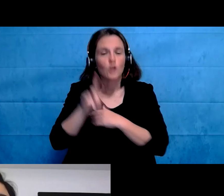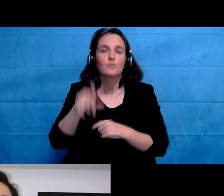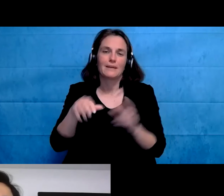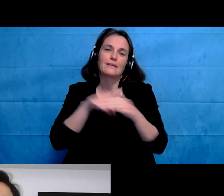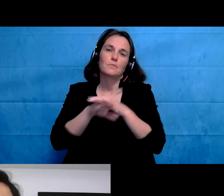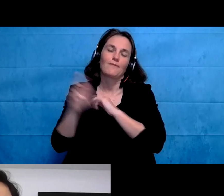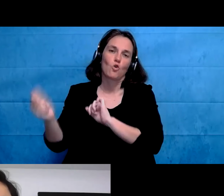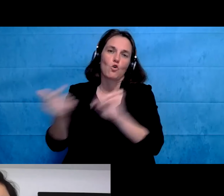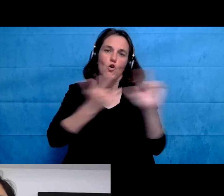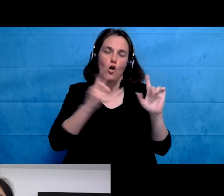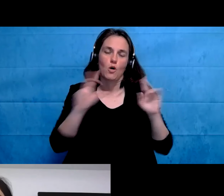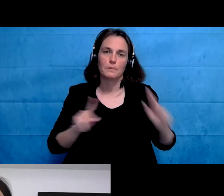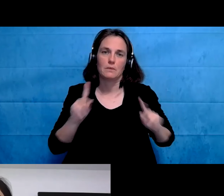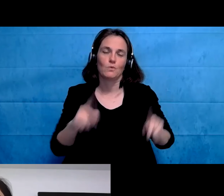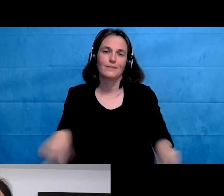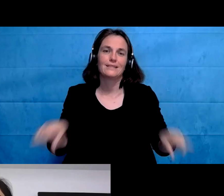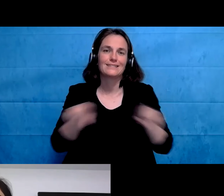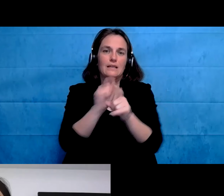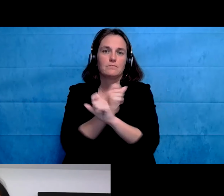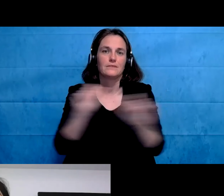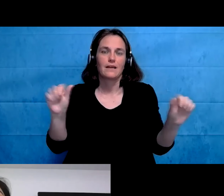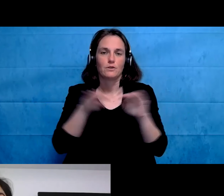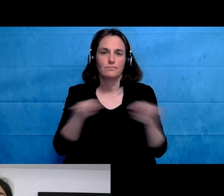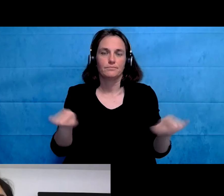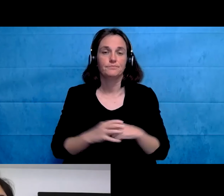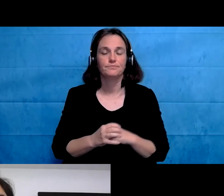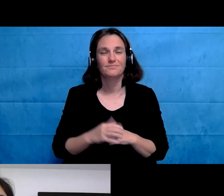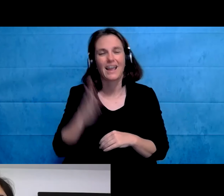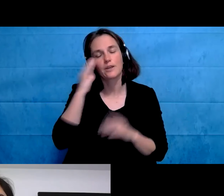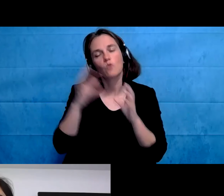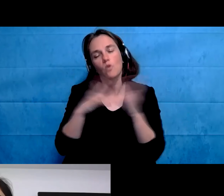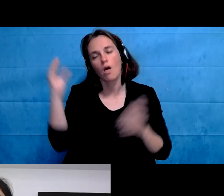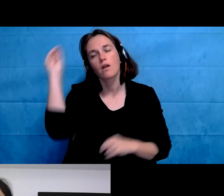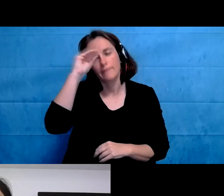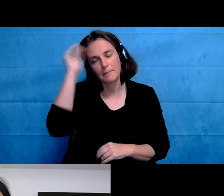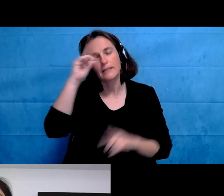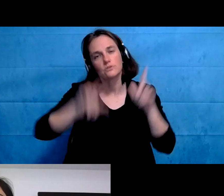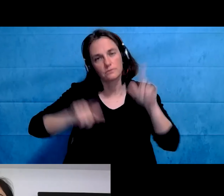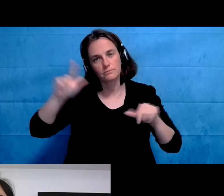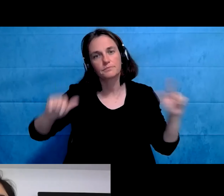with the same safety level. I know that there's a lot of opinions about that. So this is something you should talk